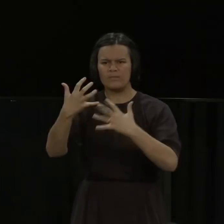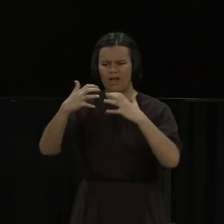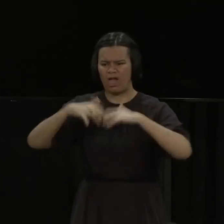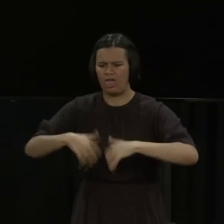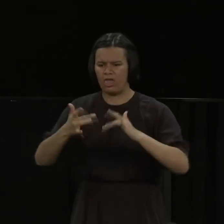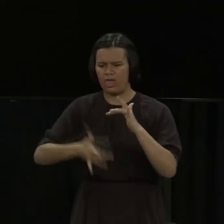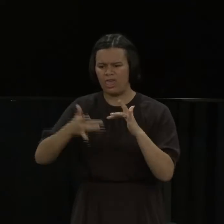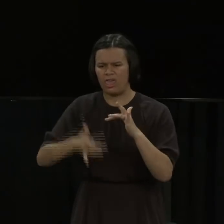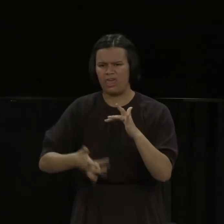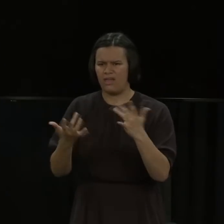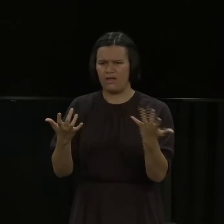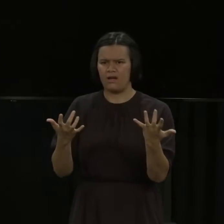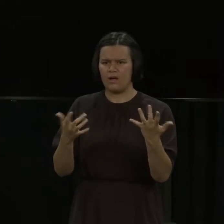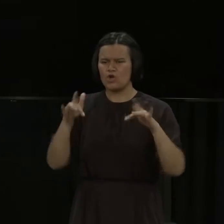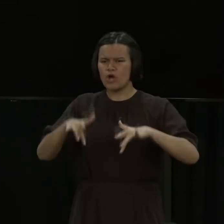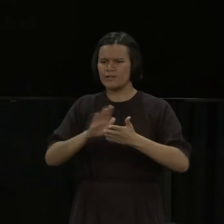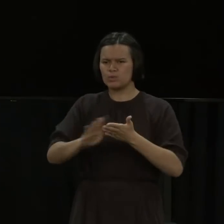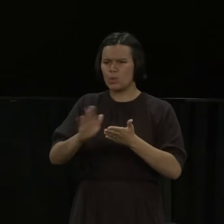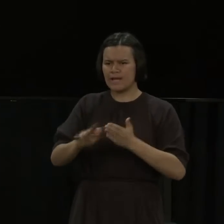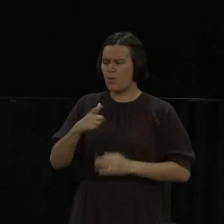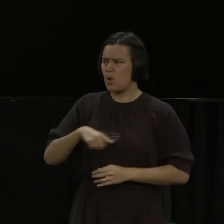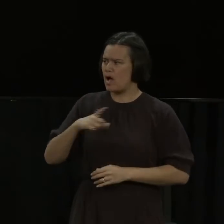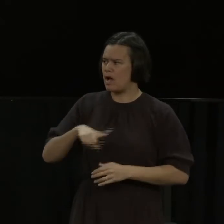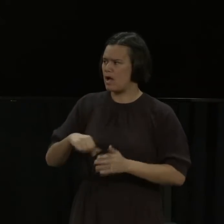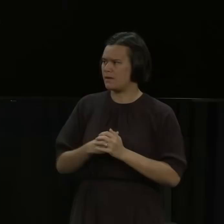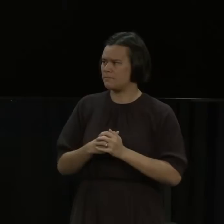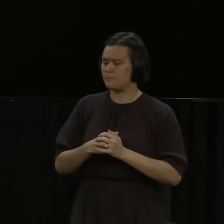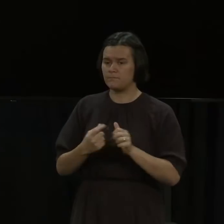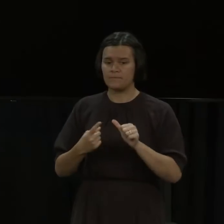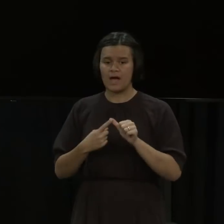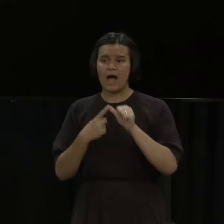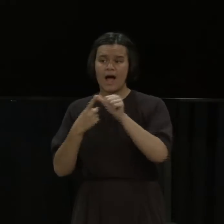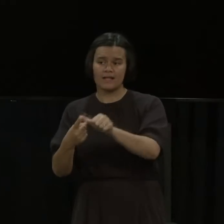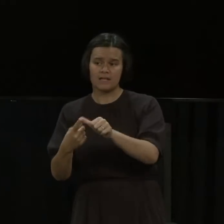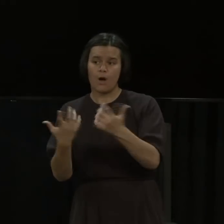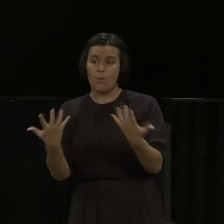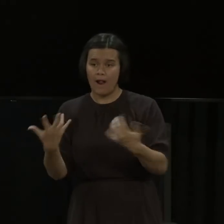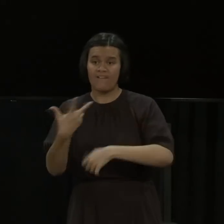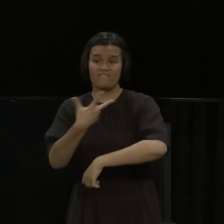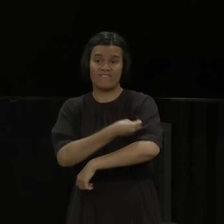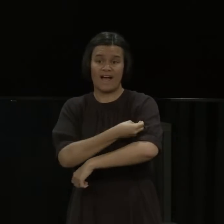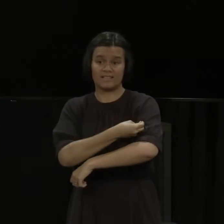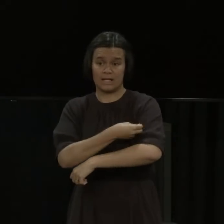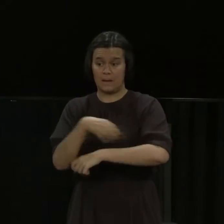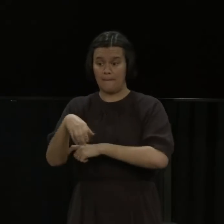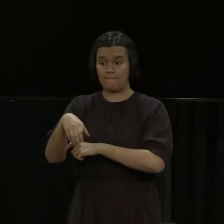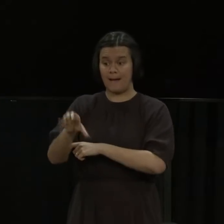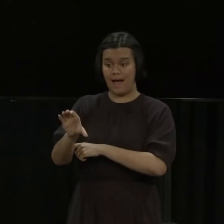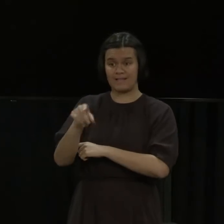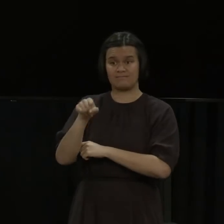been tested more than 100 time. Should it be sorted now, after